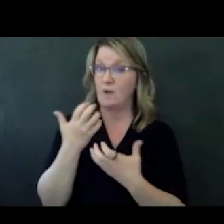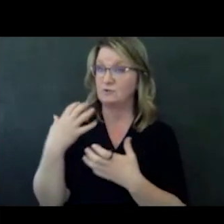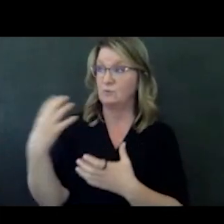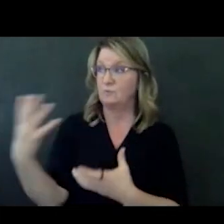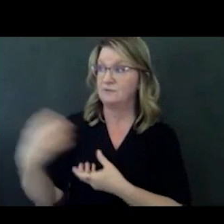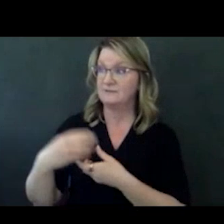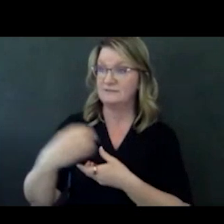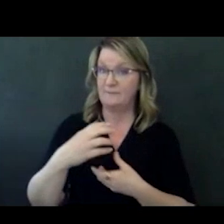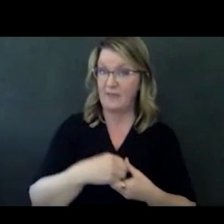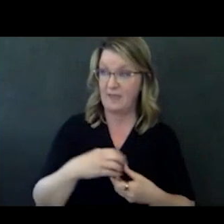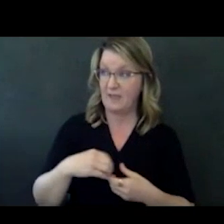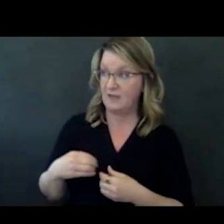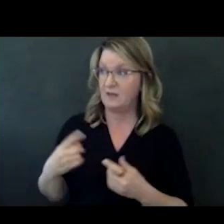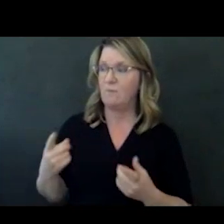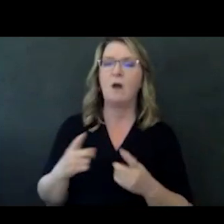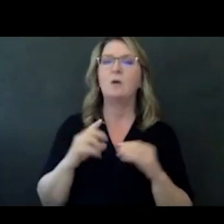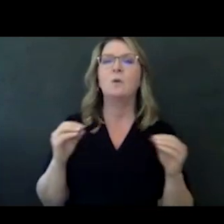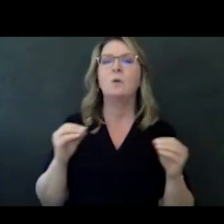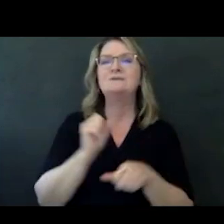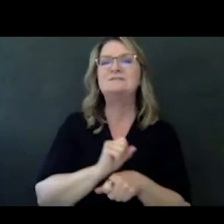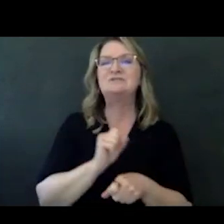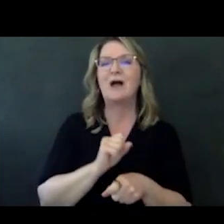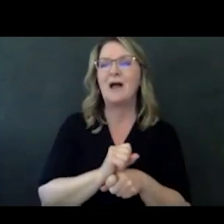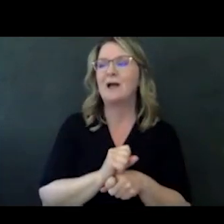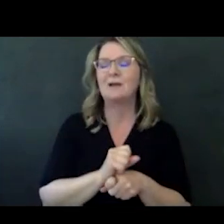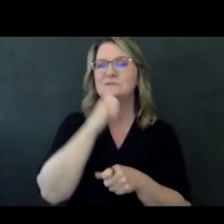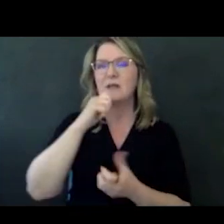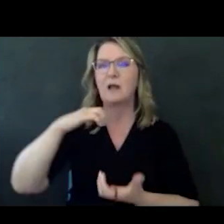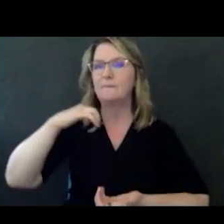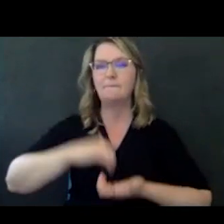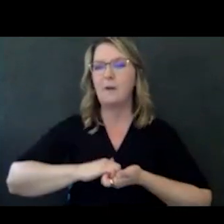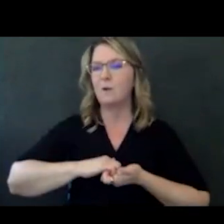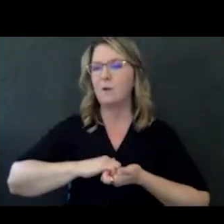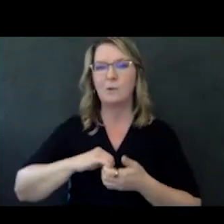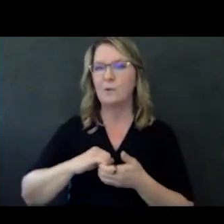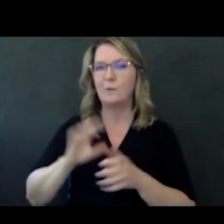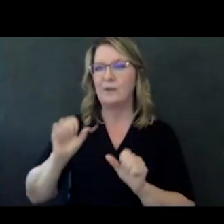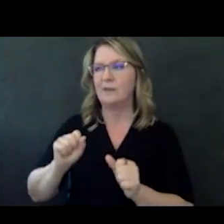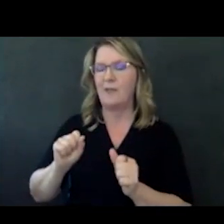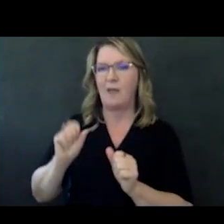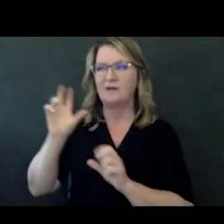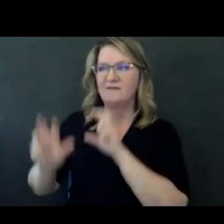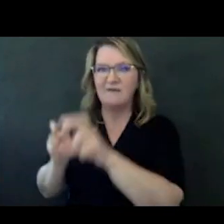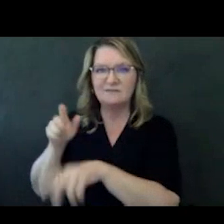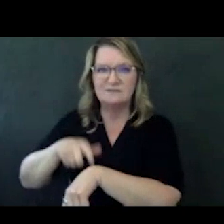foreseeable jobs. These are not partners we can actively invest in. Instead, we focus on employers